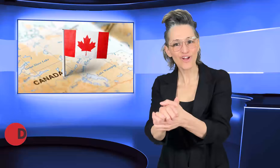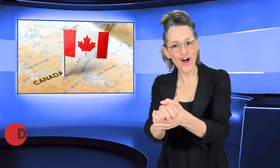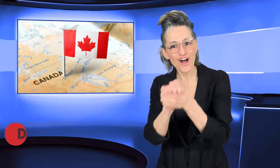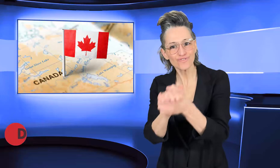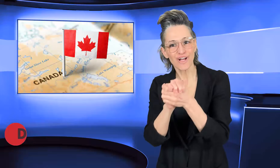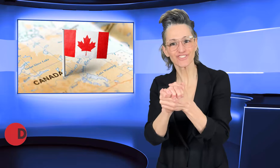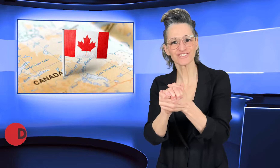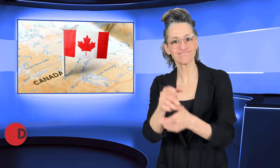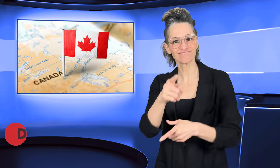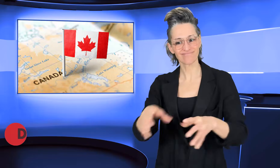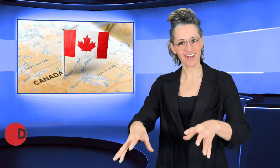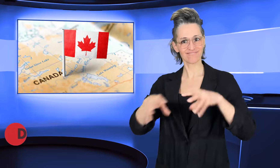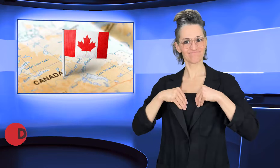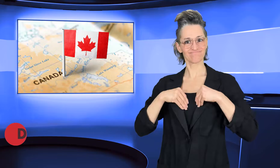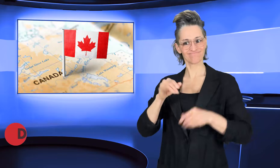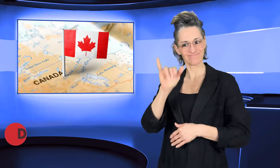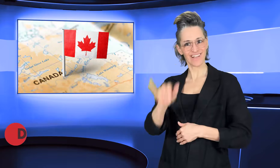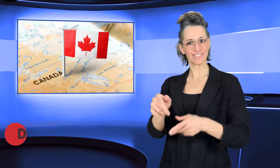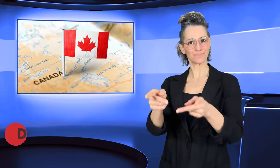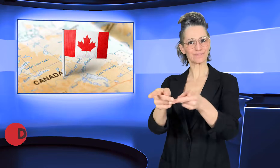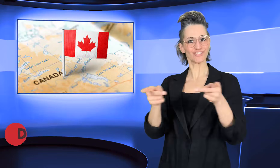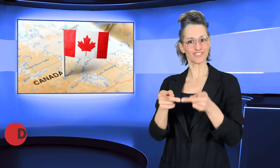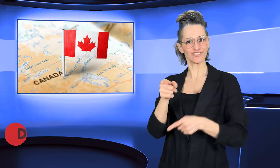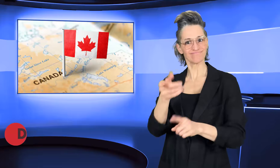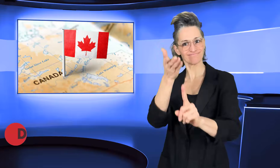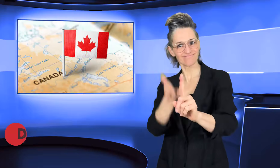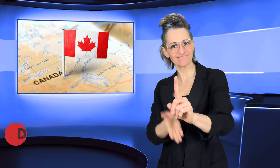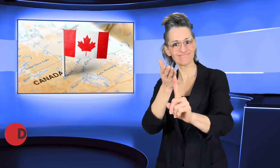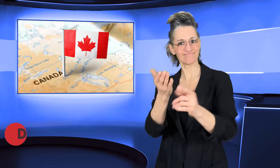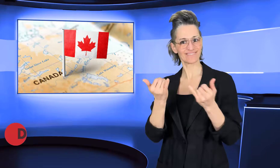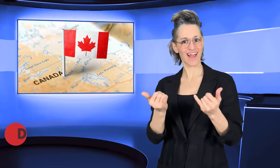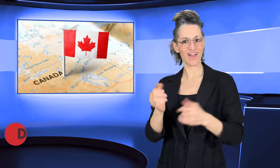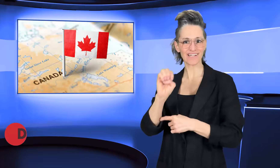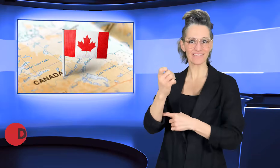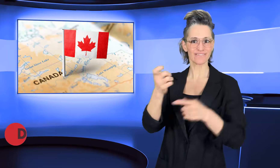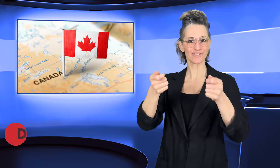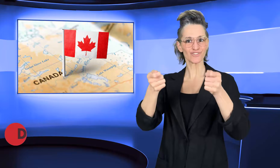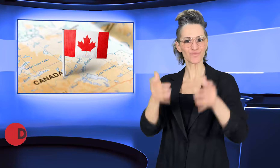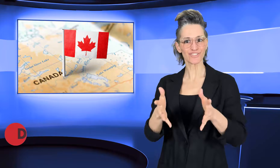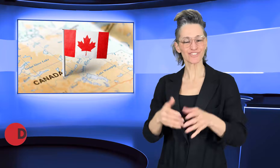Congratulations on assuming the Executive Director position.